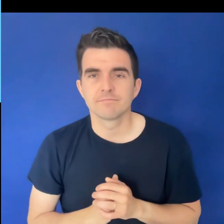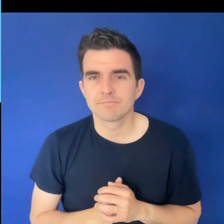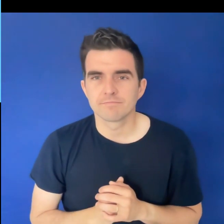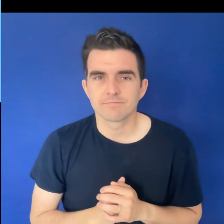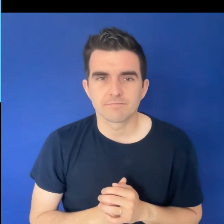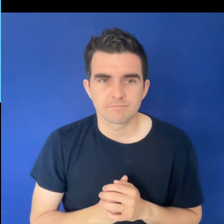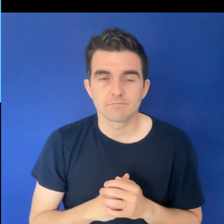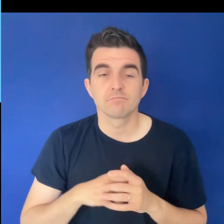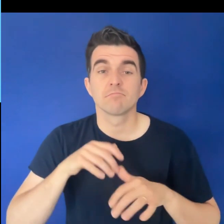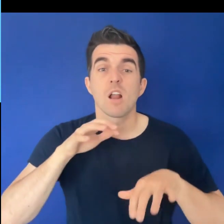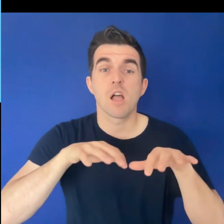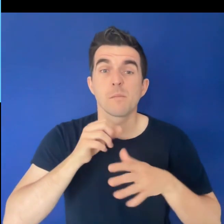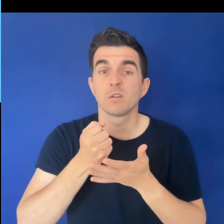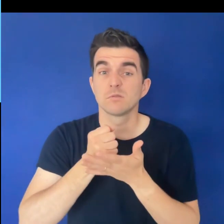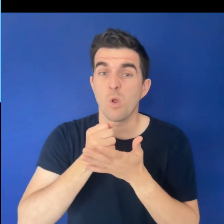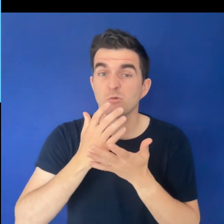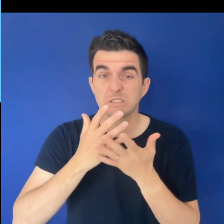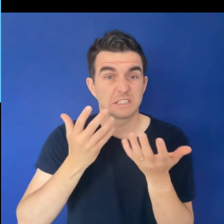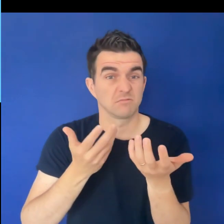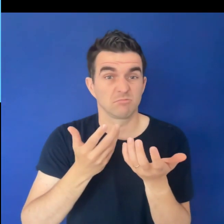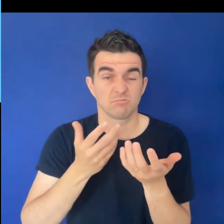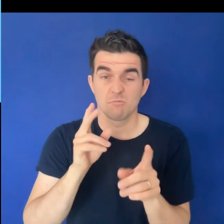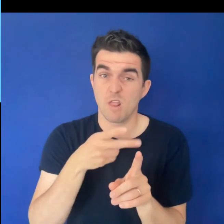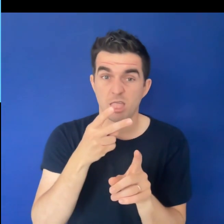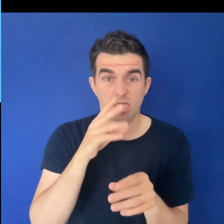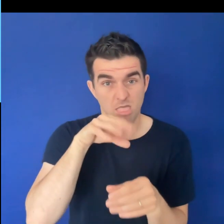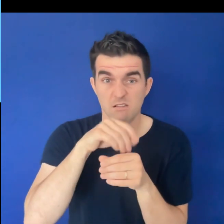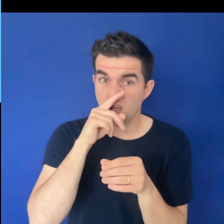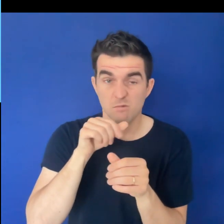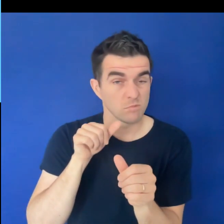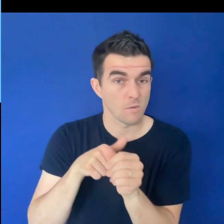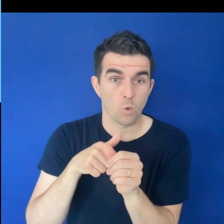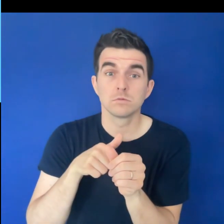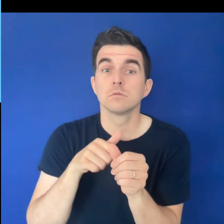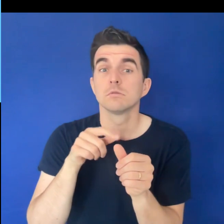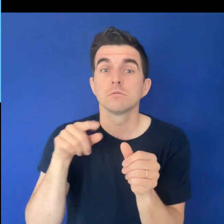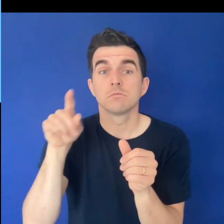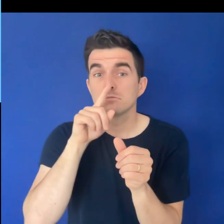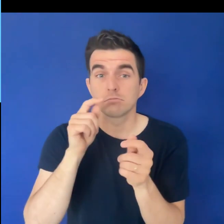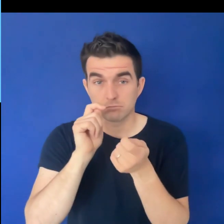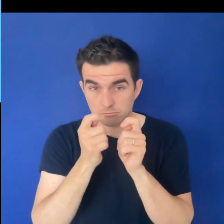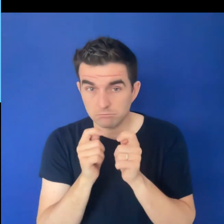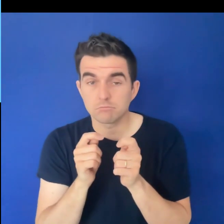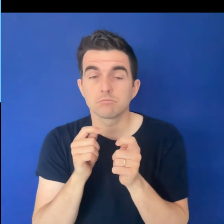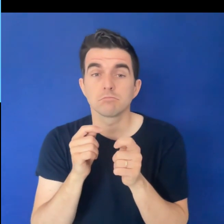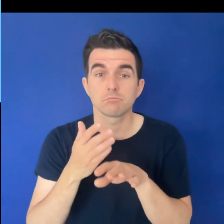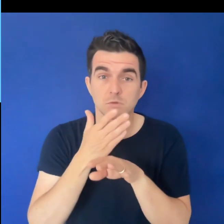Keyboard and controller inputs are both supported, and controller remapping will be added before release.